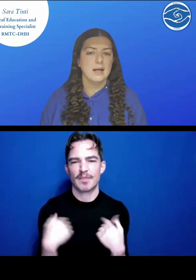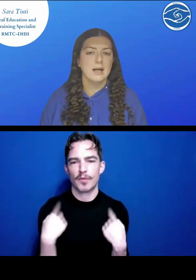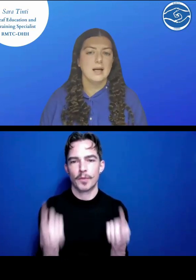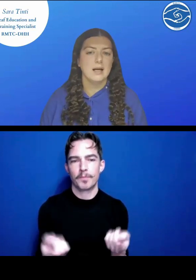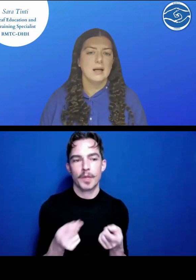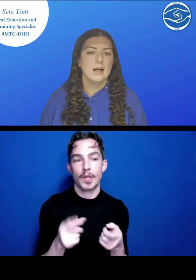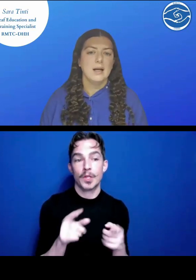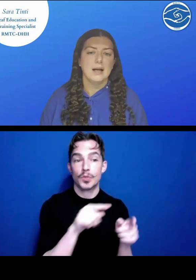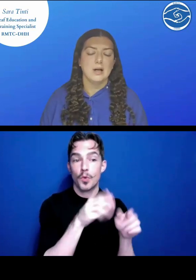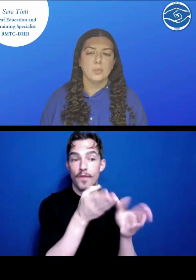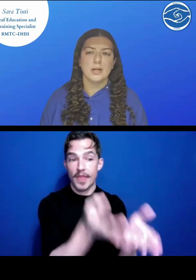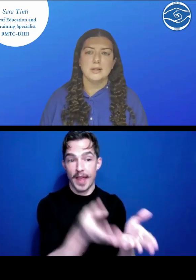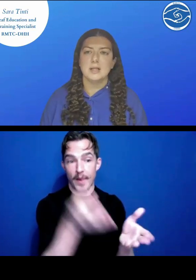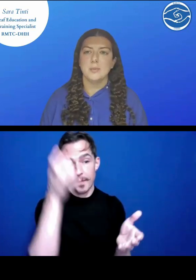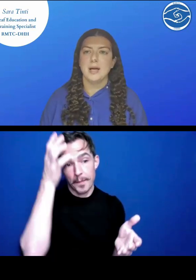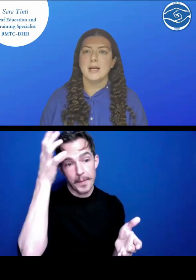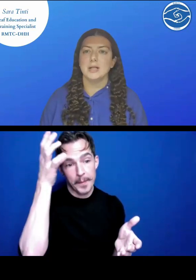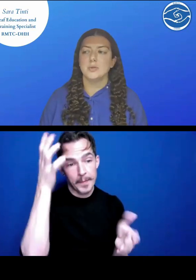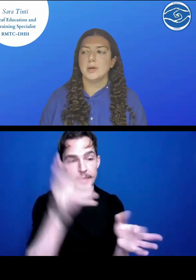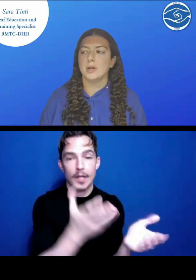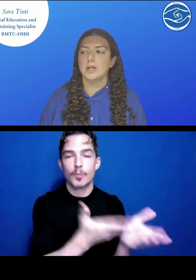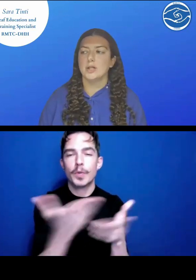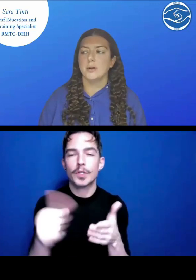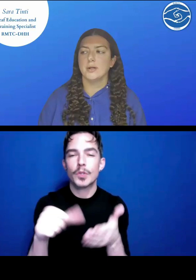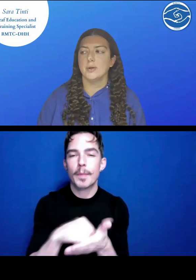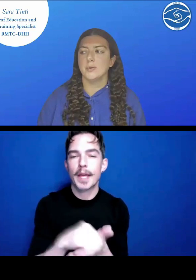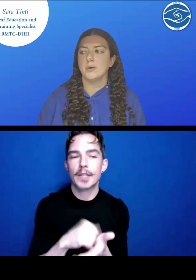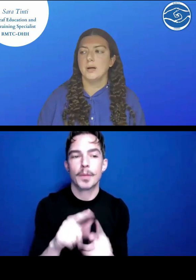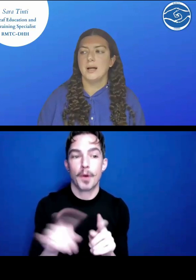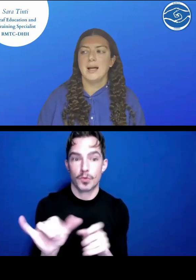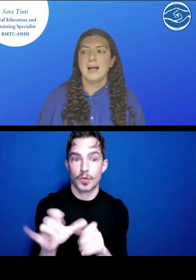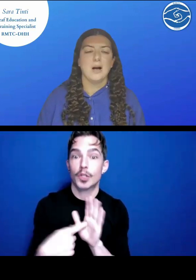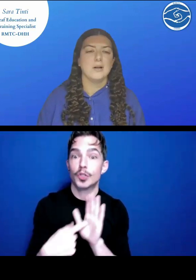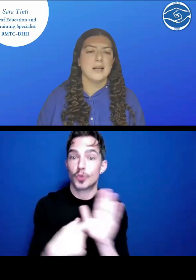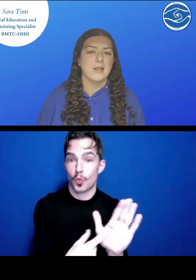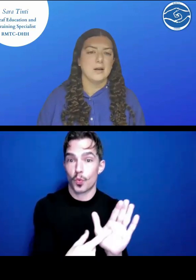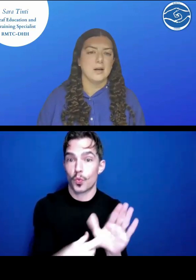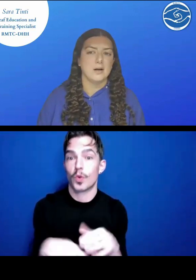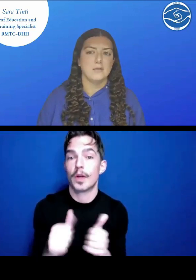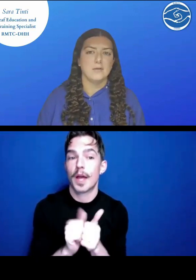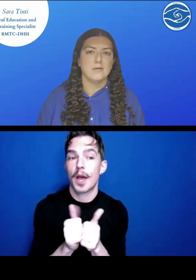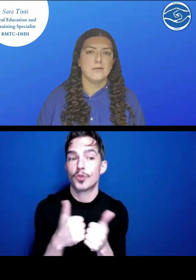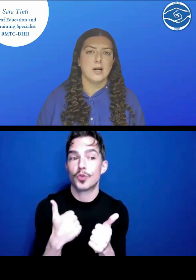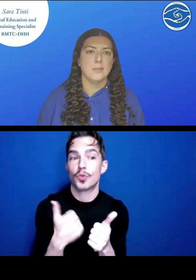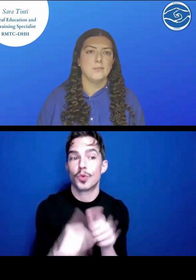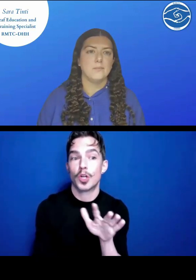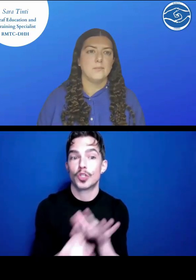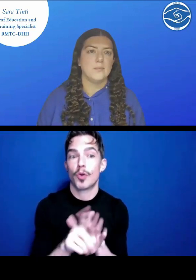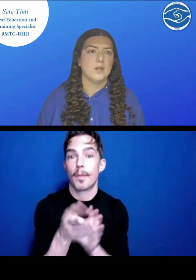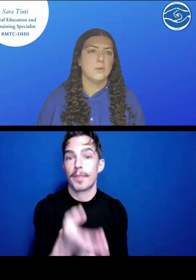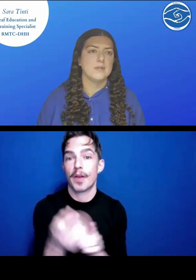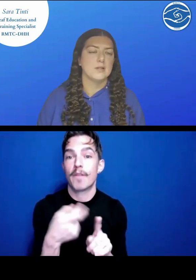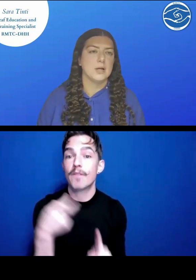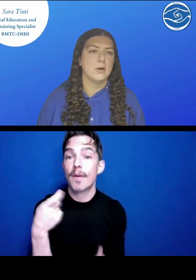way and it'll bring you to the page, but I want to show you how to get there from the website. So I'm